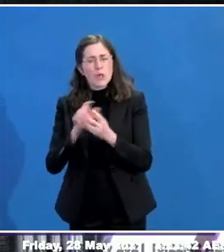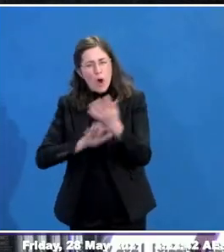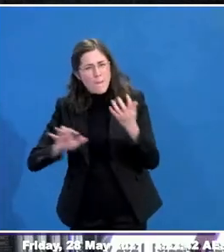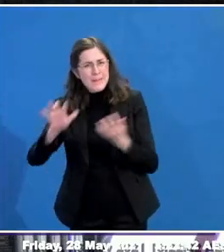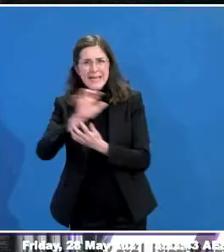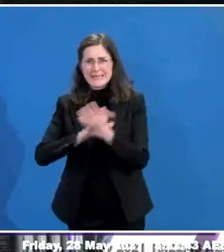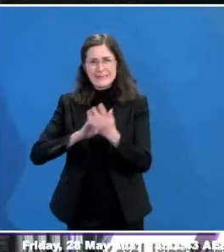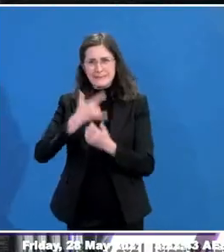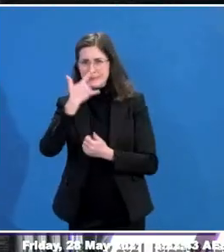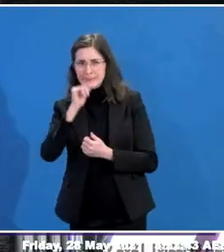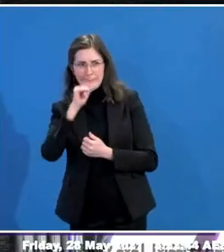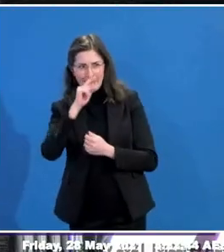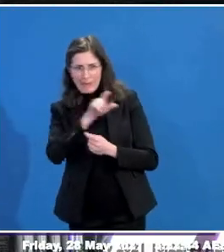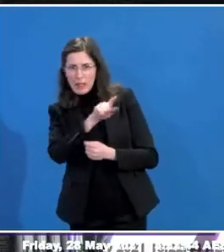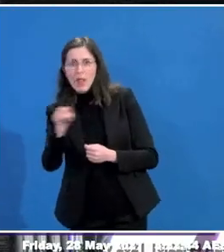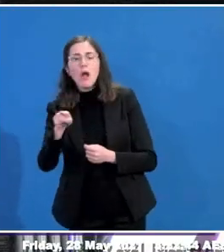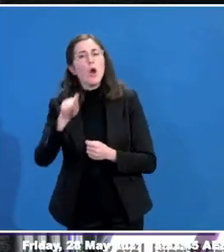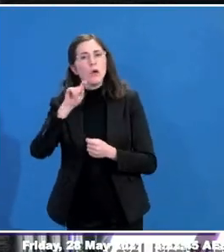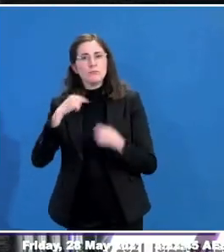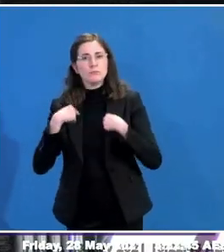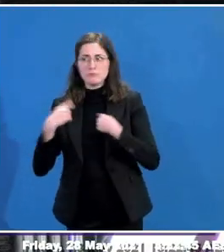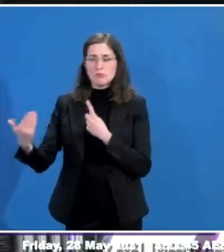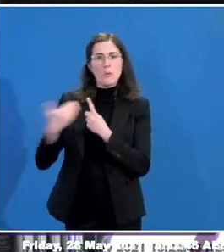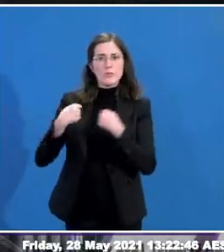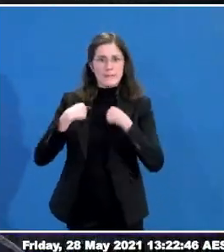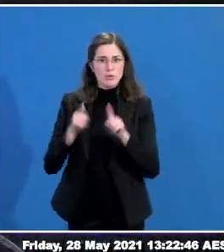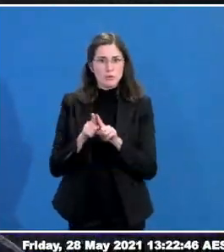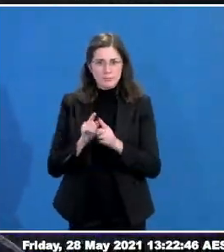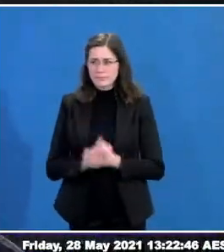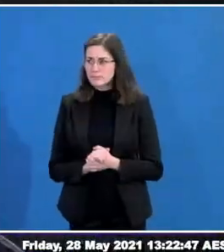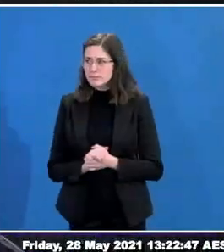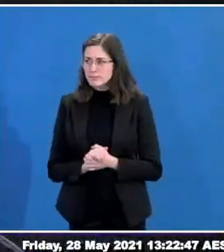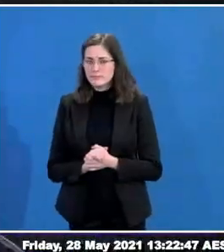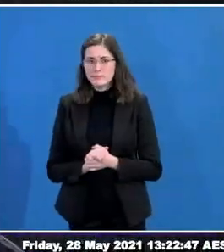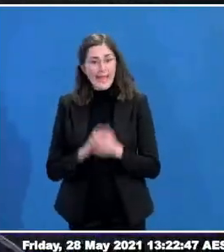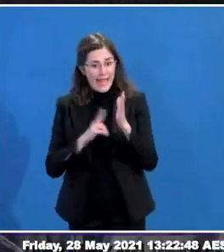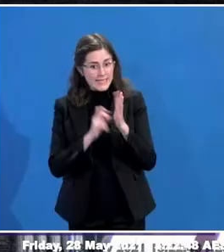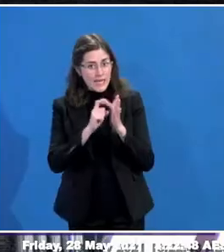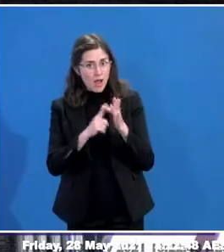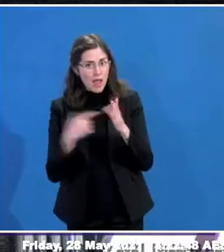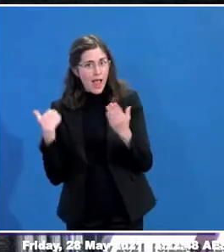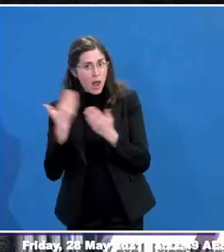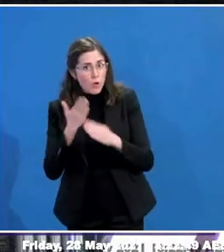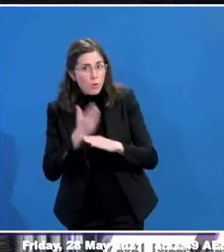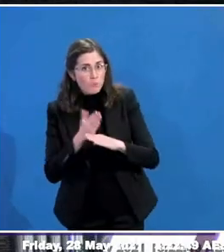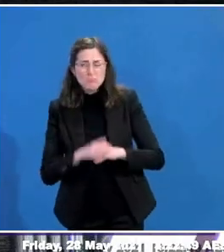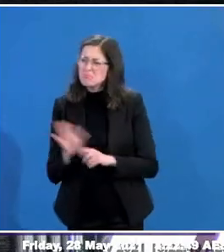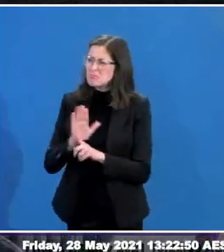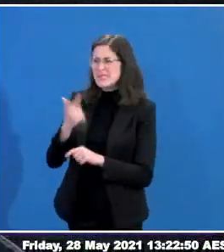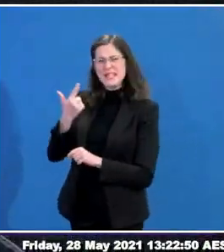How long have you worked for what I refer to as the NDIA? MR McNAUGHTON: Approximately seven years. What other roles have you held in that time?